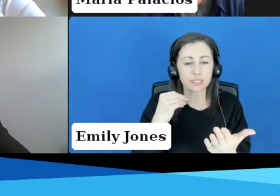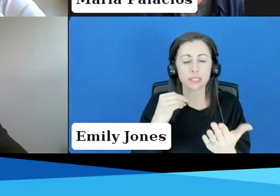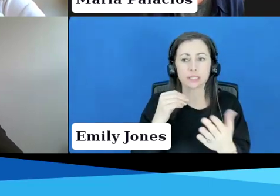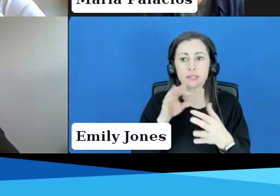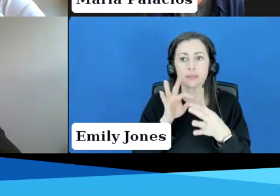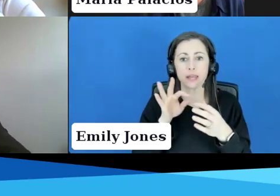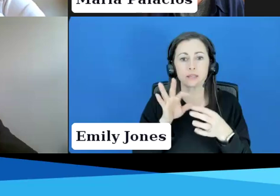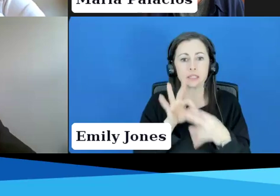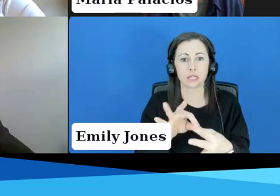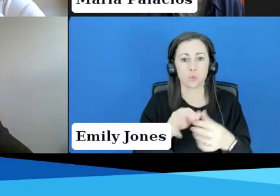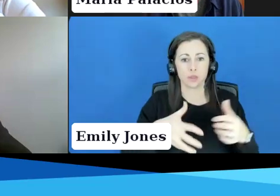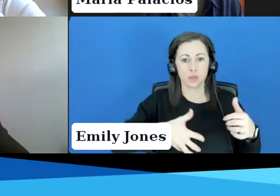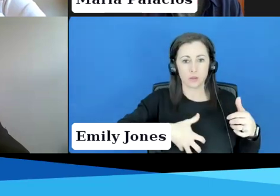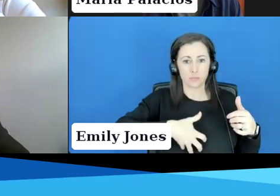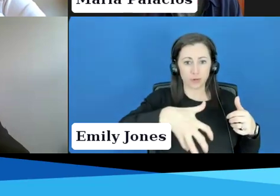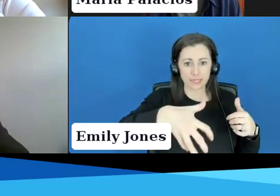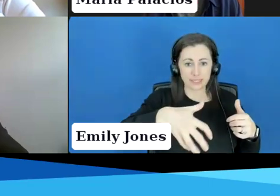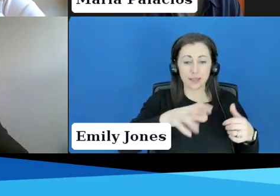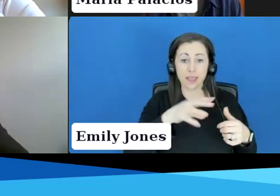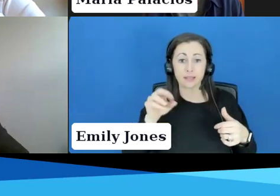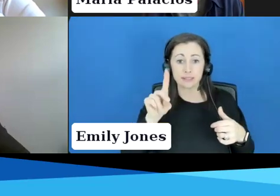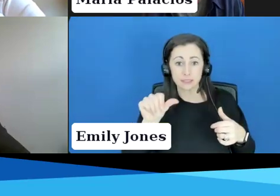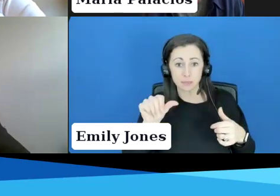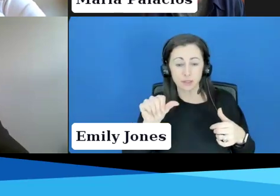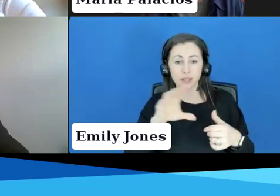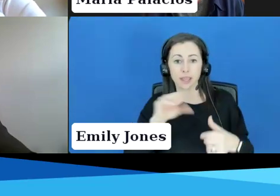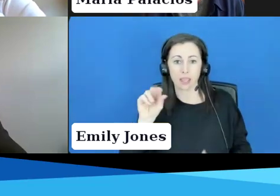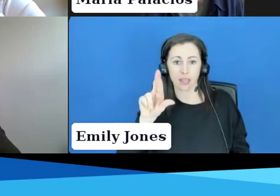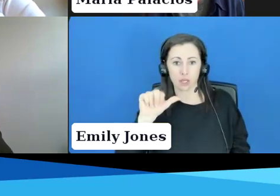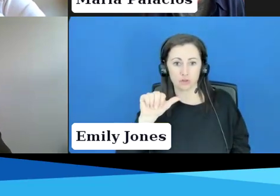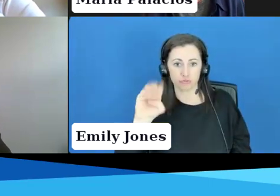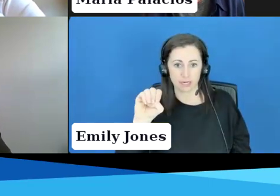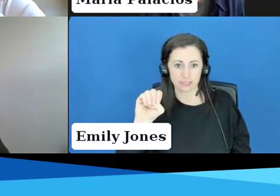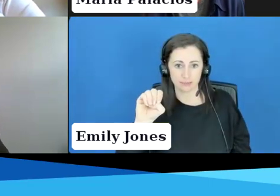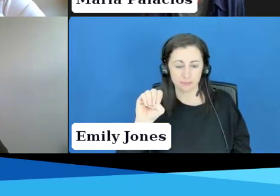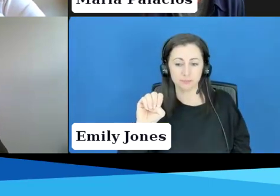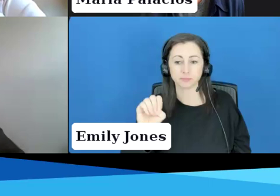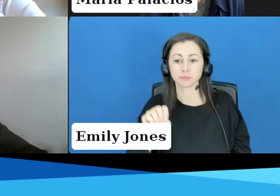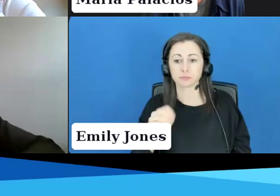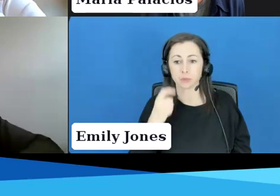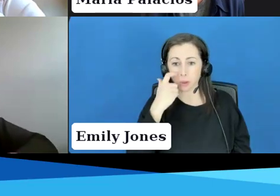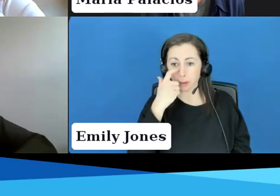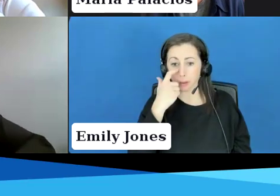and disability at the intersection of race. I think one of the reasons why